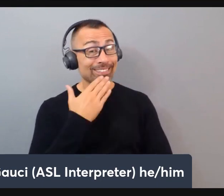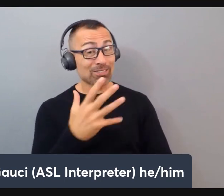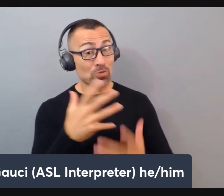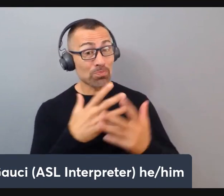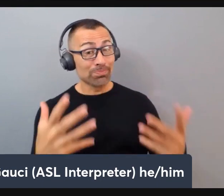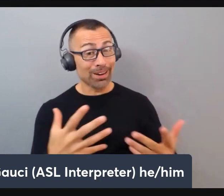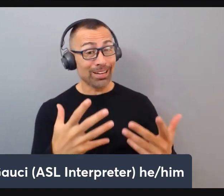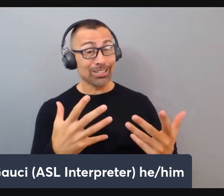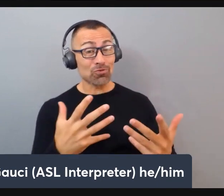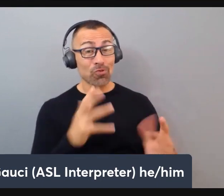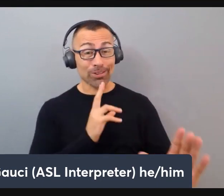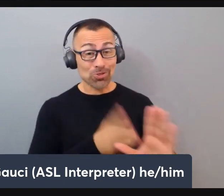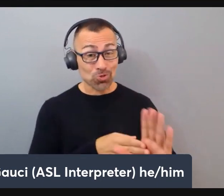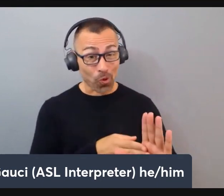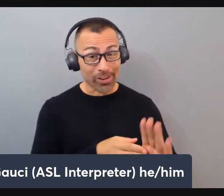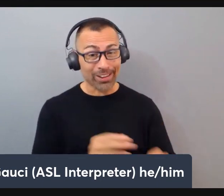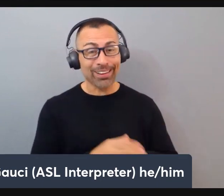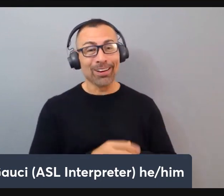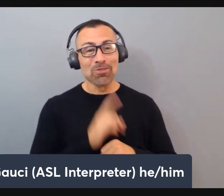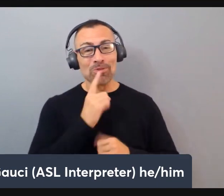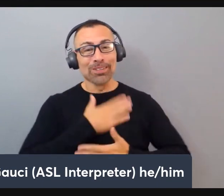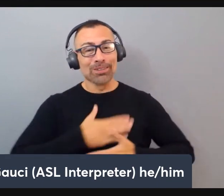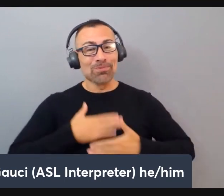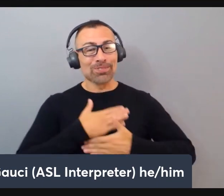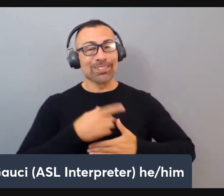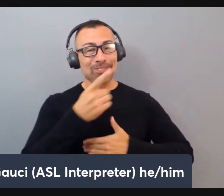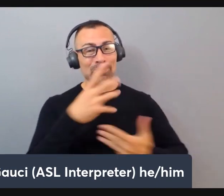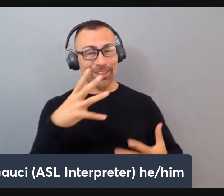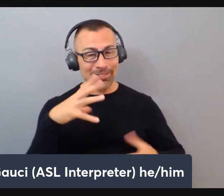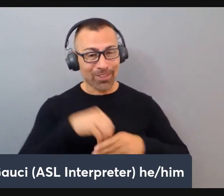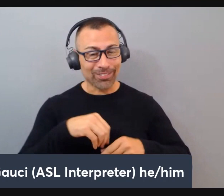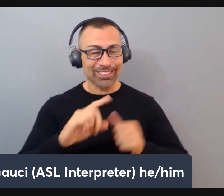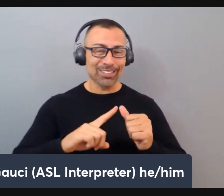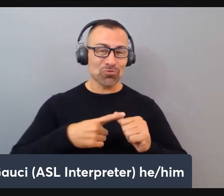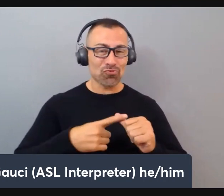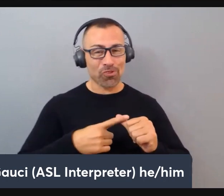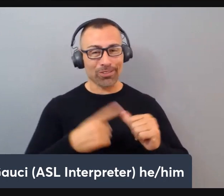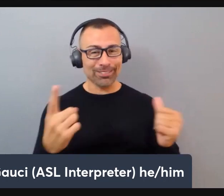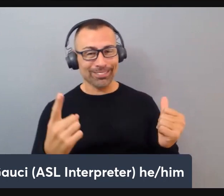I really appreciate you being on this first session as I get to hang out with this group